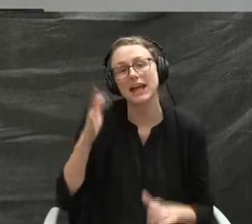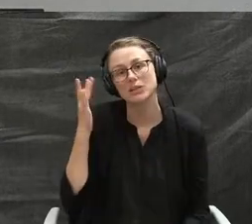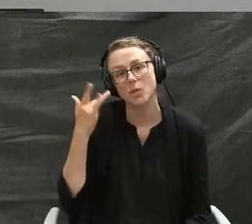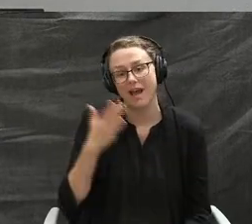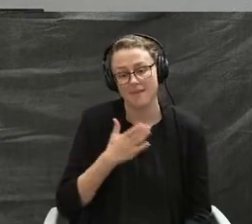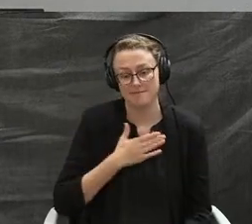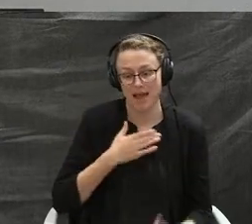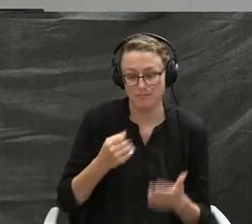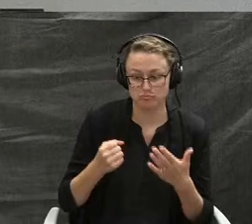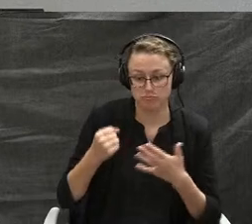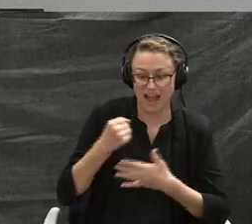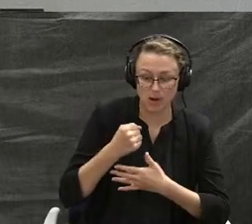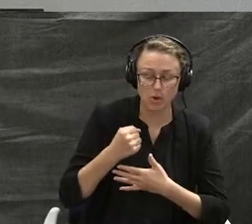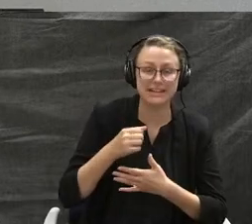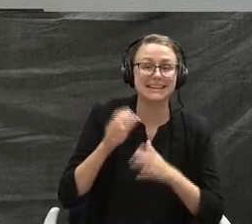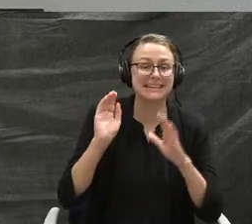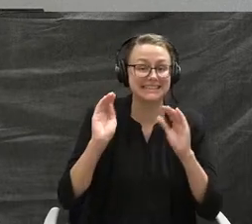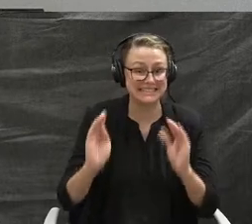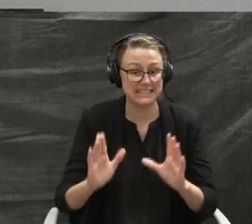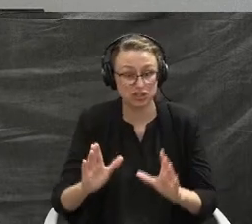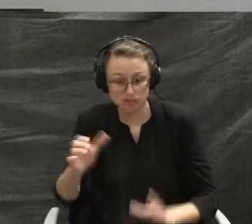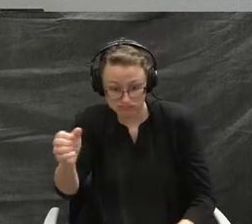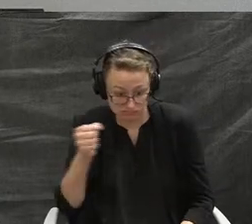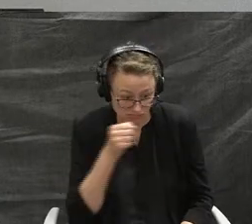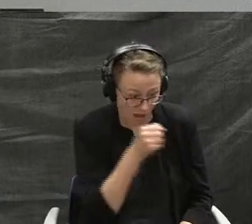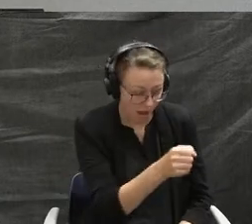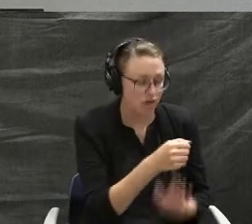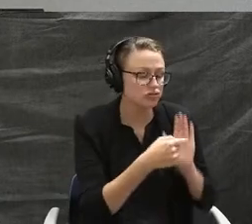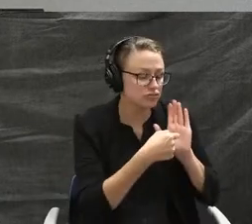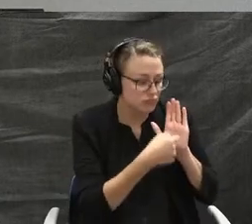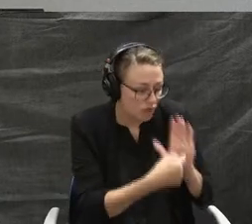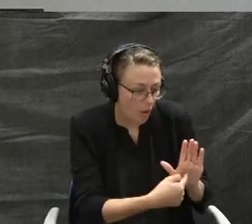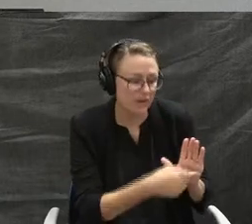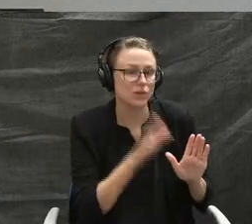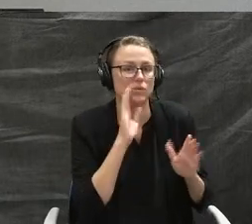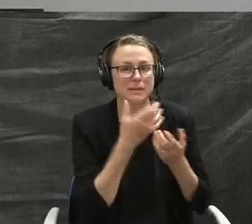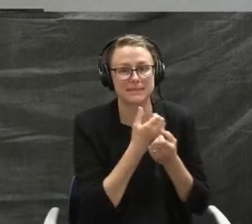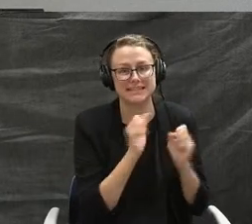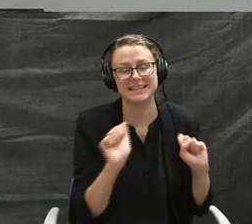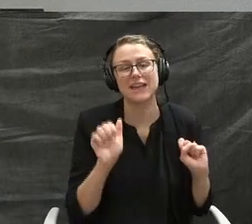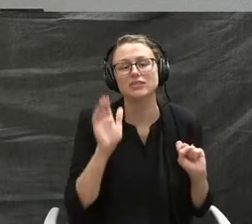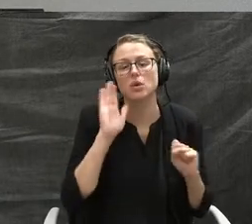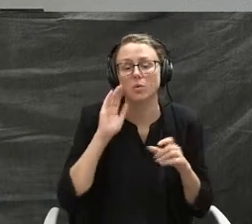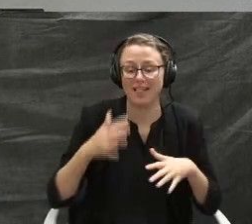showing them how safe it's gonna be. So it takes away all of that